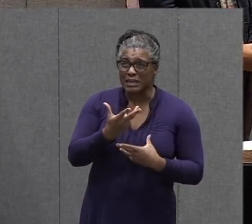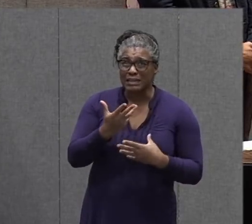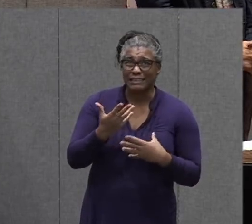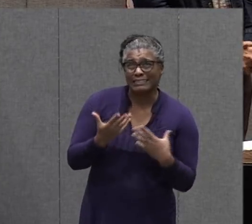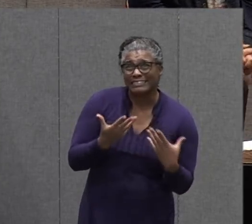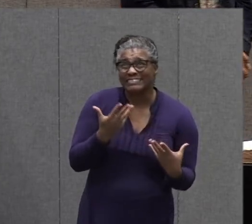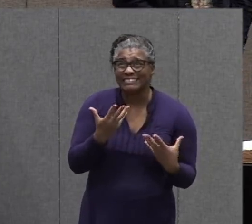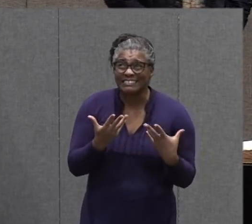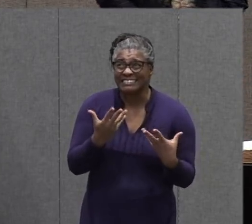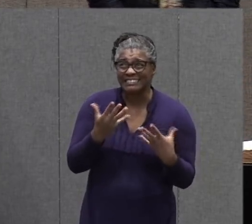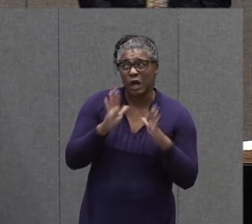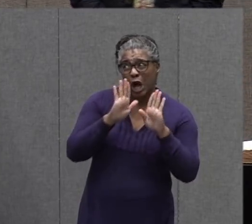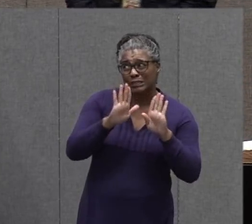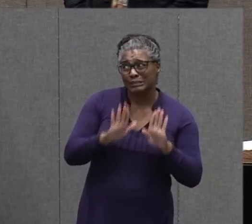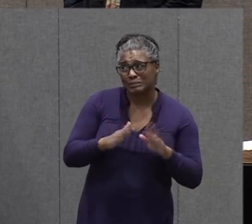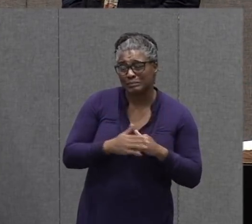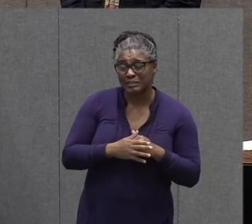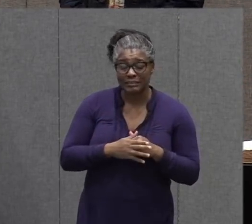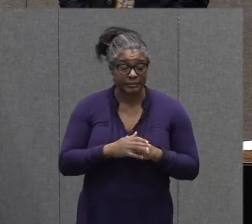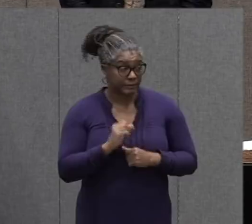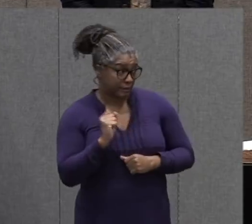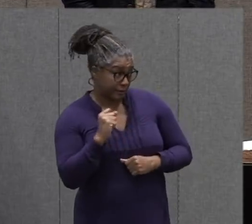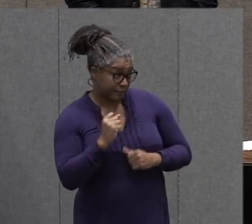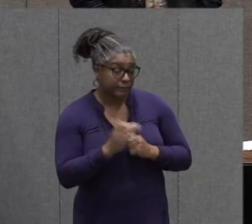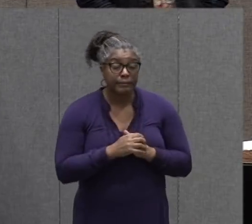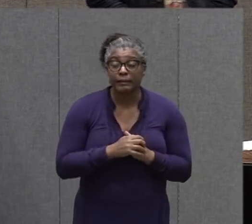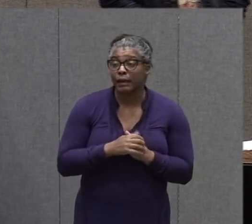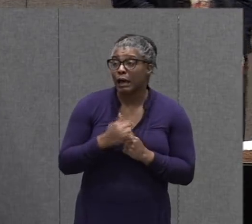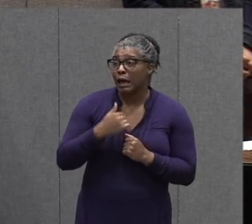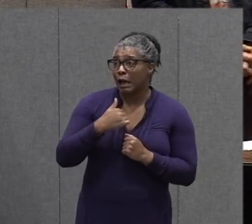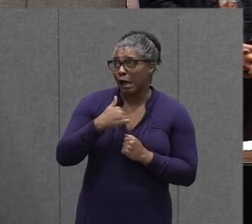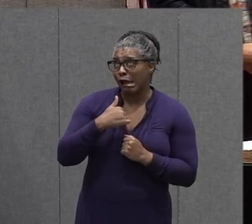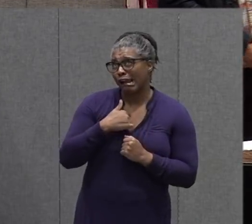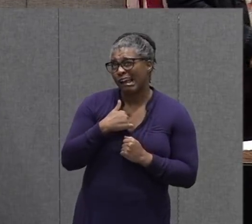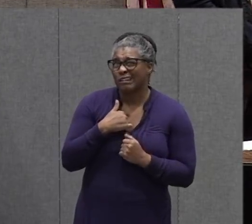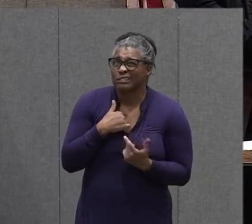[Miss Garcia] Yes. Mr. R.] And I was being kind of a jerky meat?